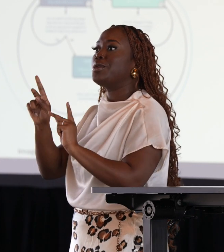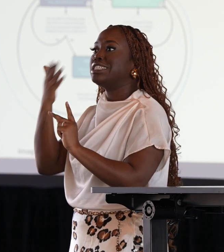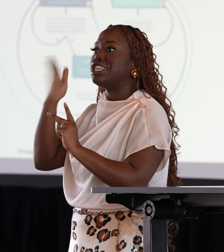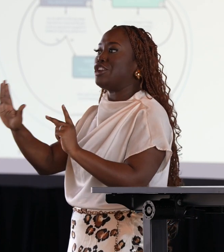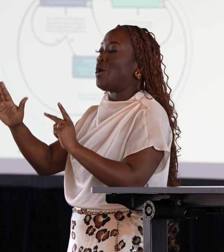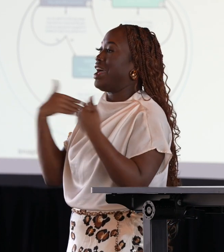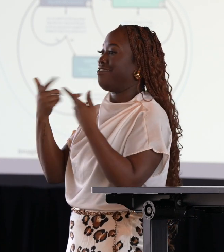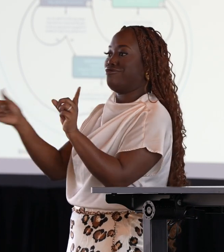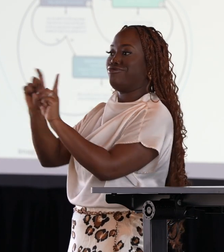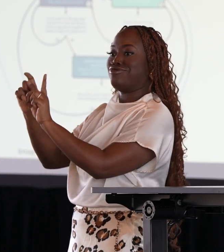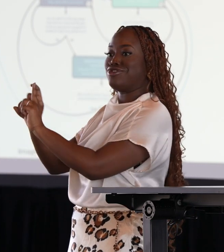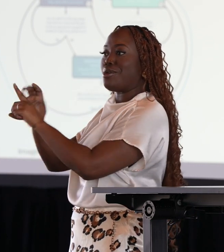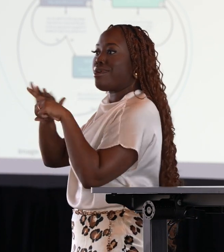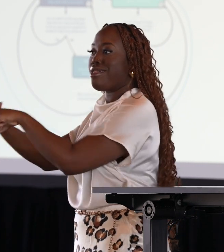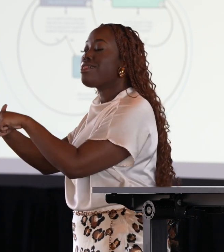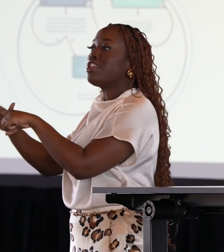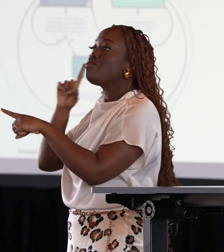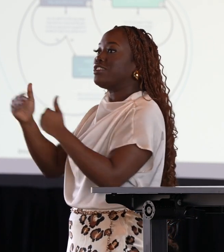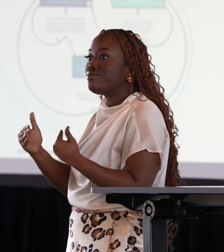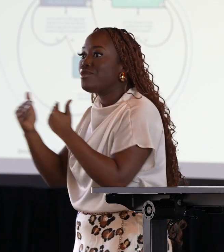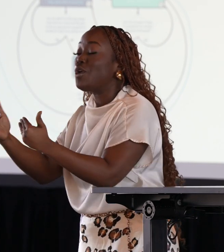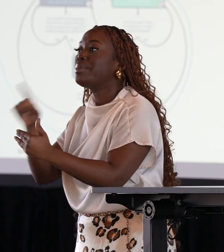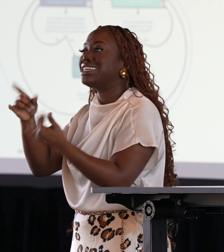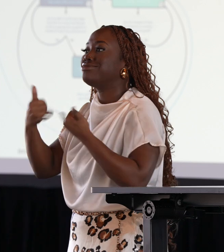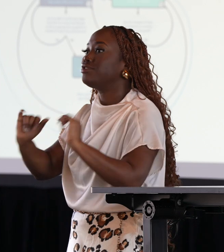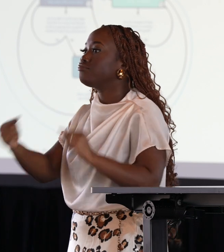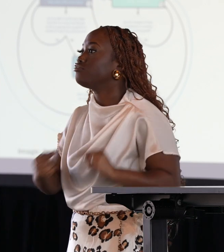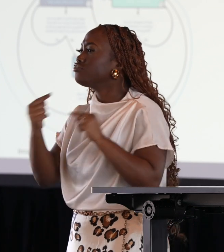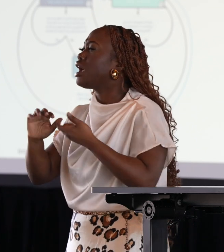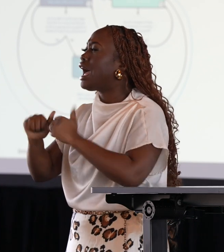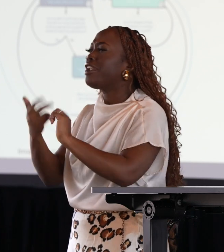language to really bring it forward, but they were still struggling with how to figure out who's a good fit and at what